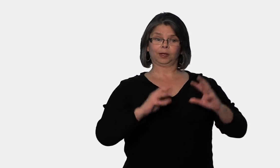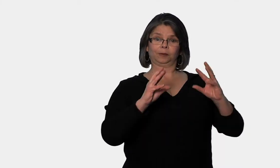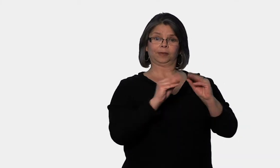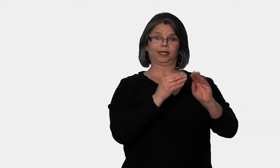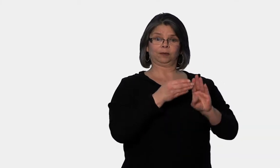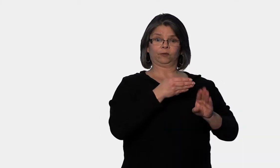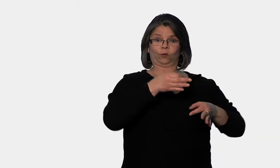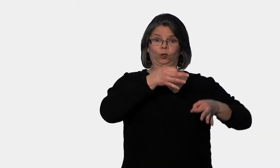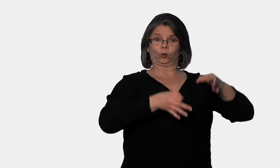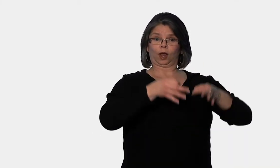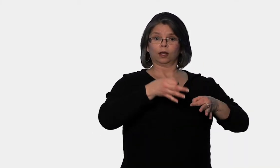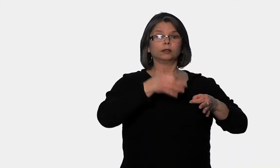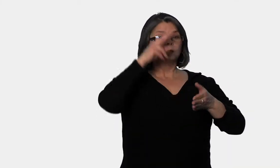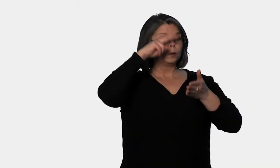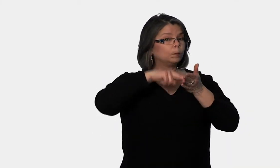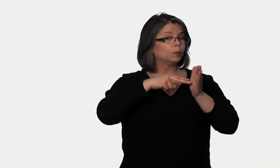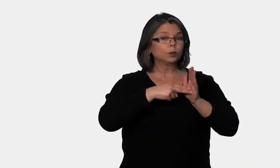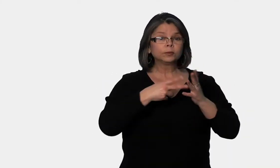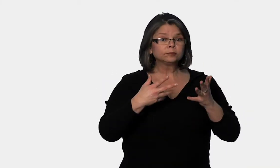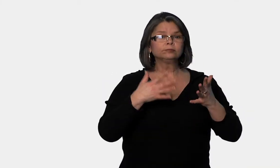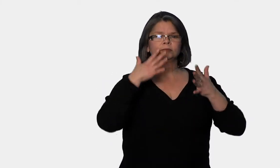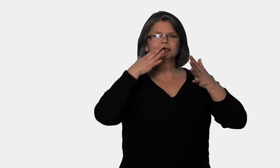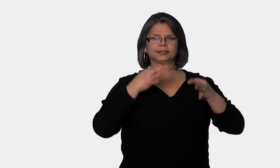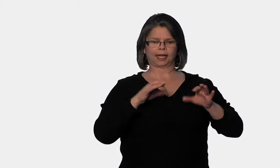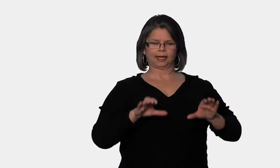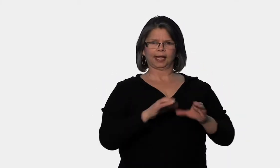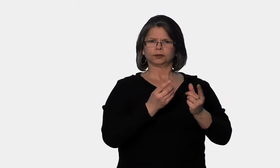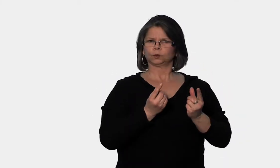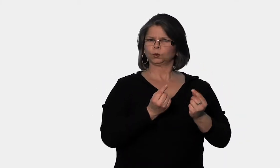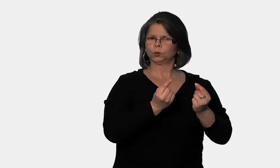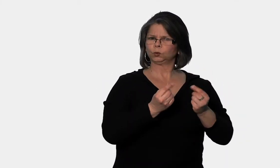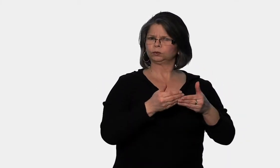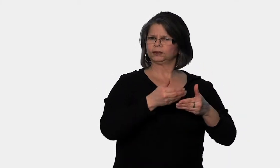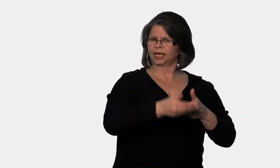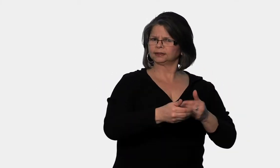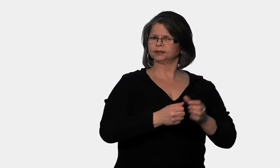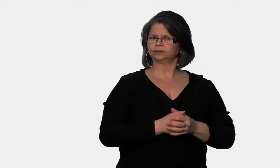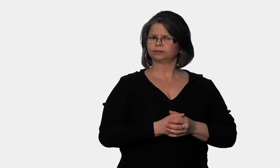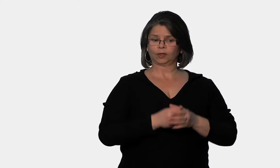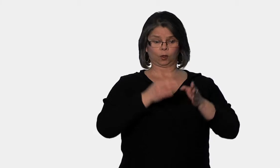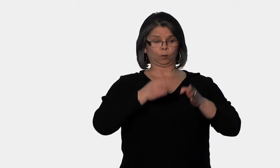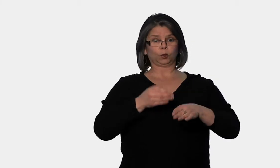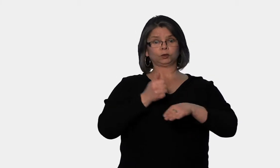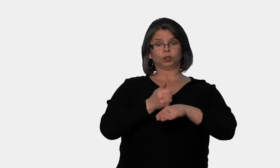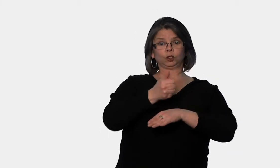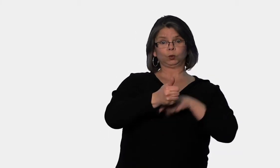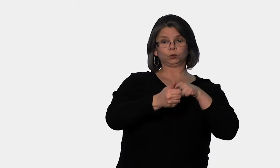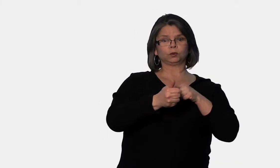The purpose of a pre-trial meeting is to determine how the case will proceed.